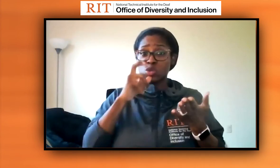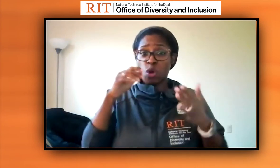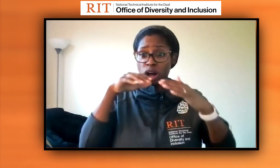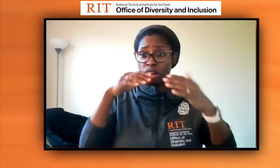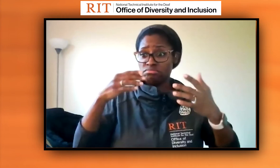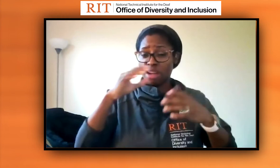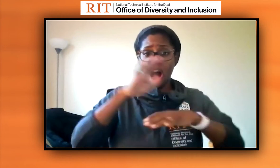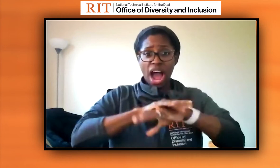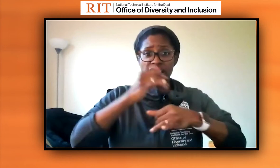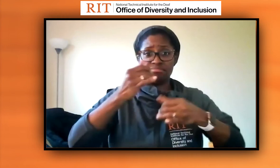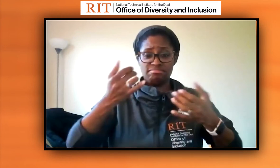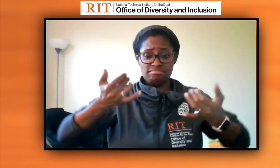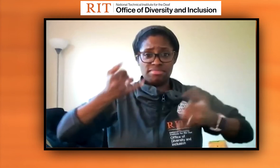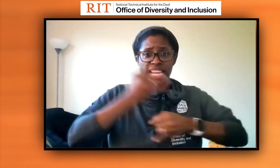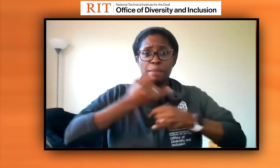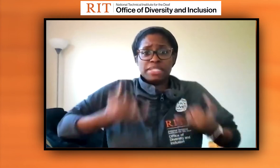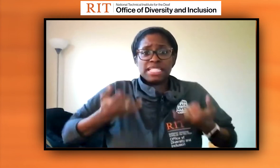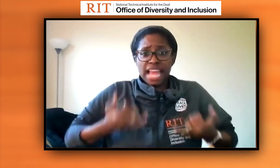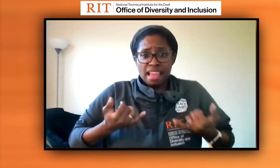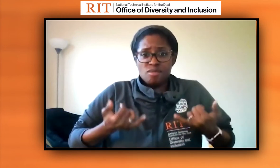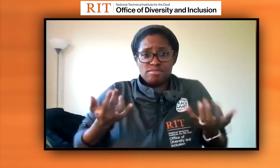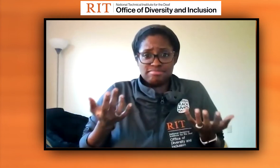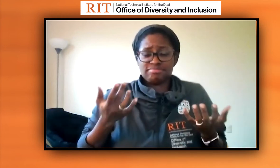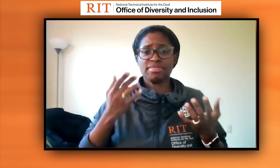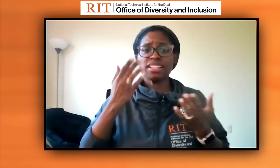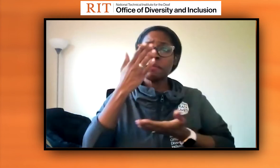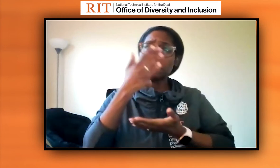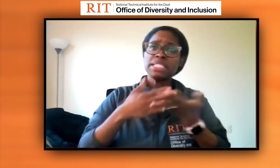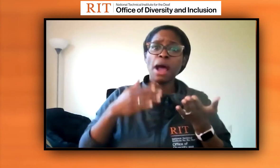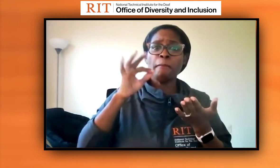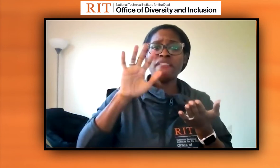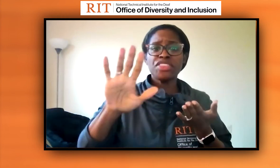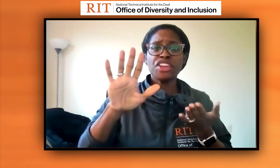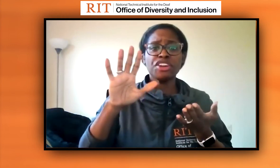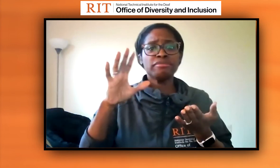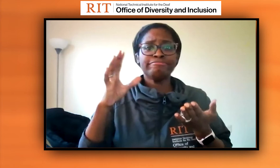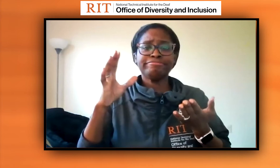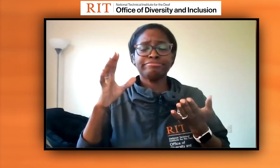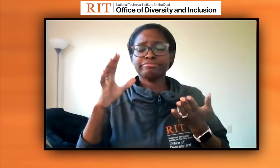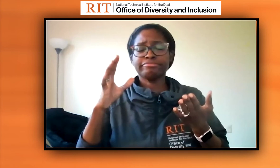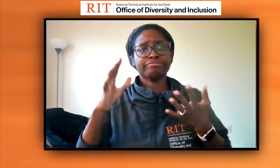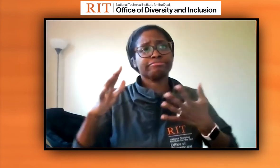Think about it--when you are a student coming to a college campus for the first time,